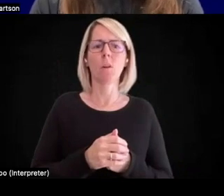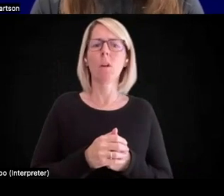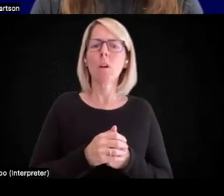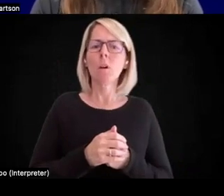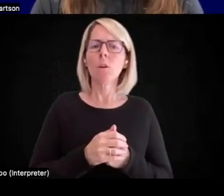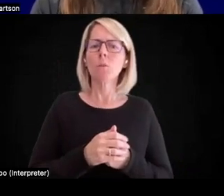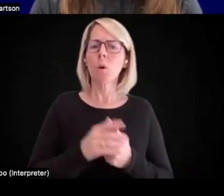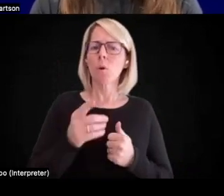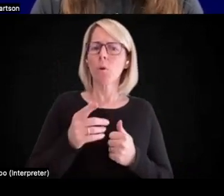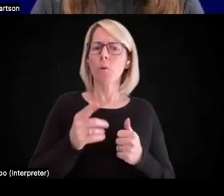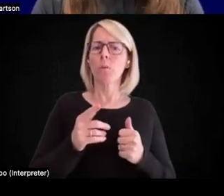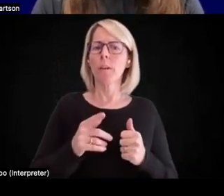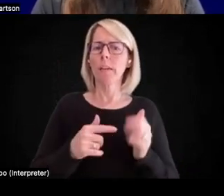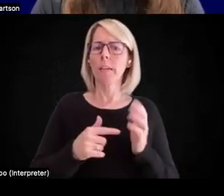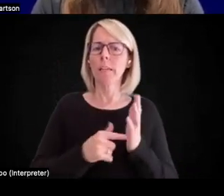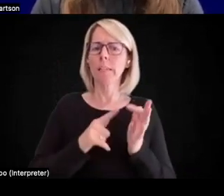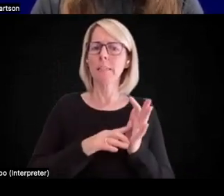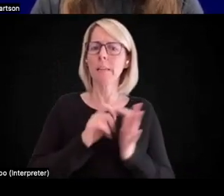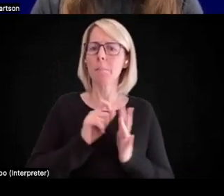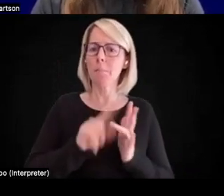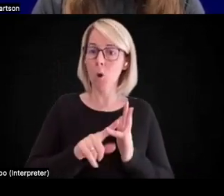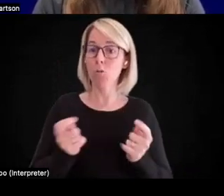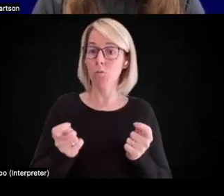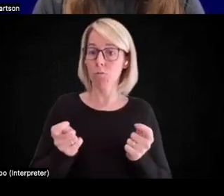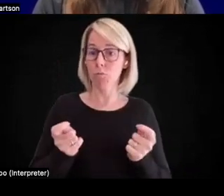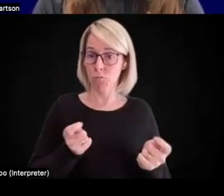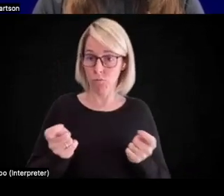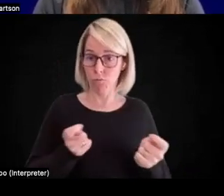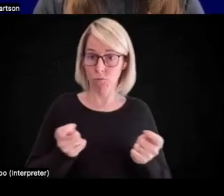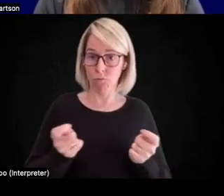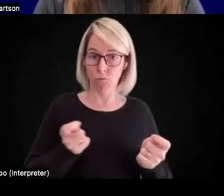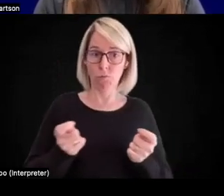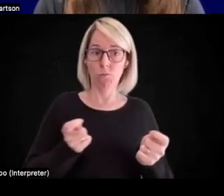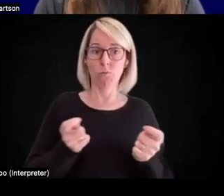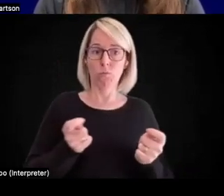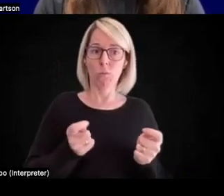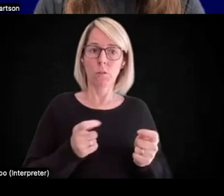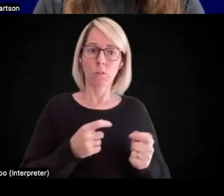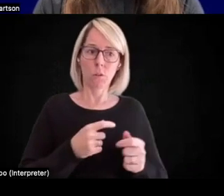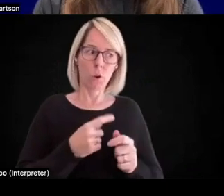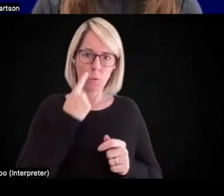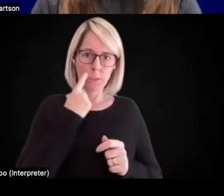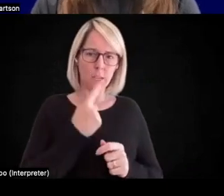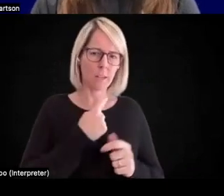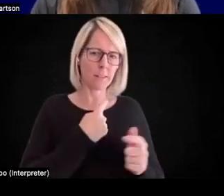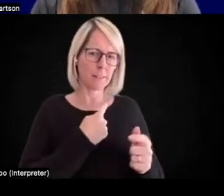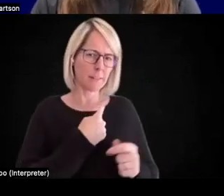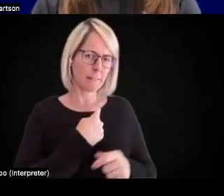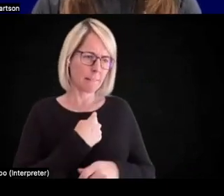and initially that's me that's doing the regulating of the tempo, but as the interaction